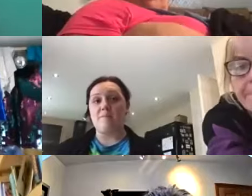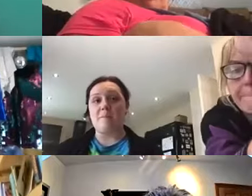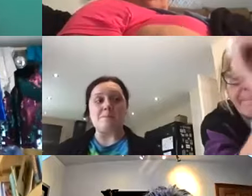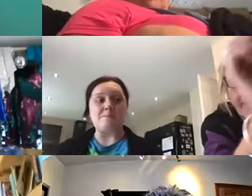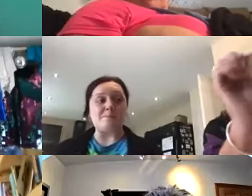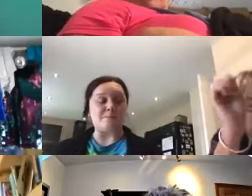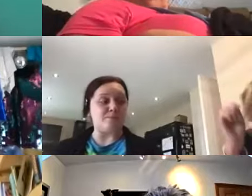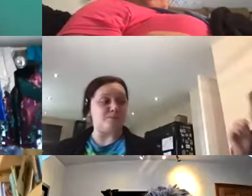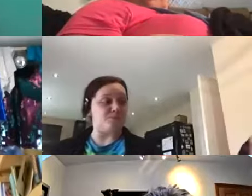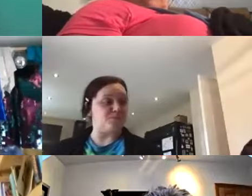um